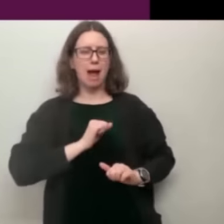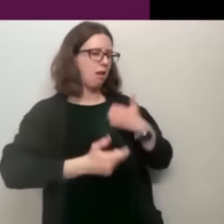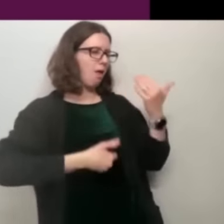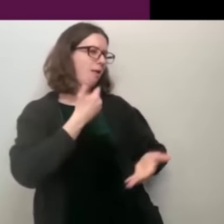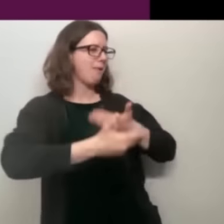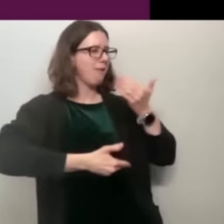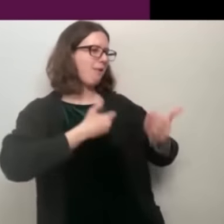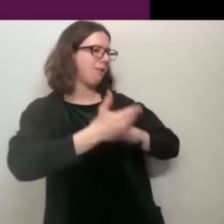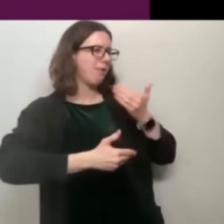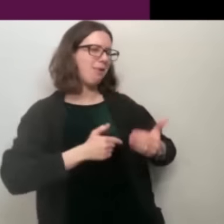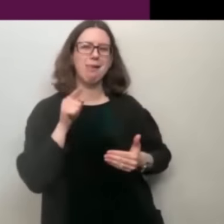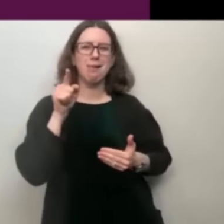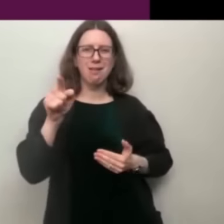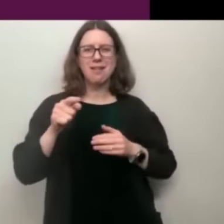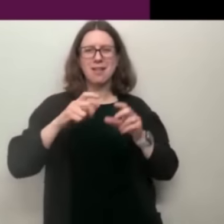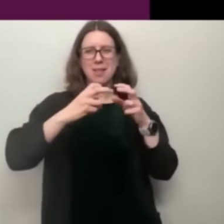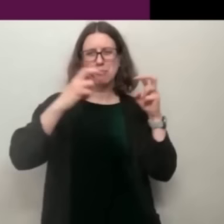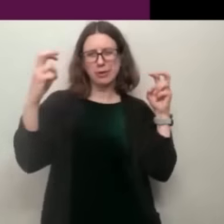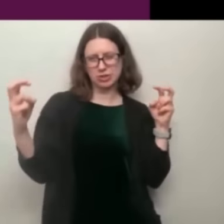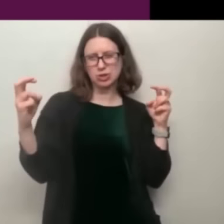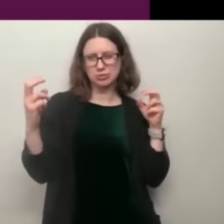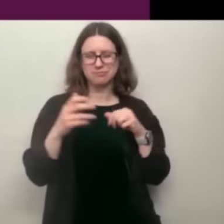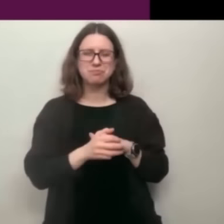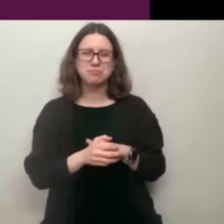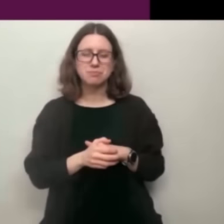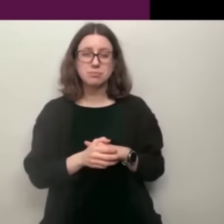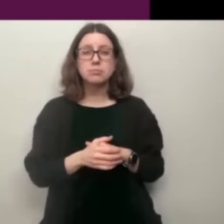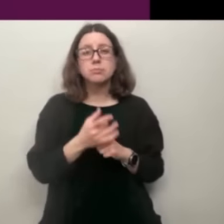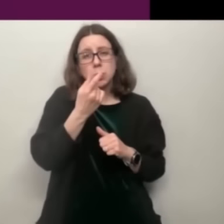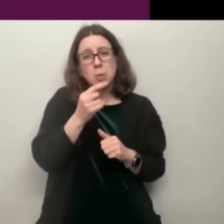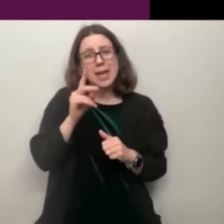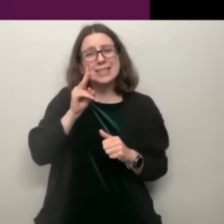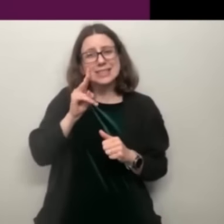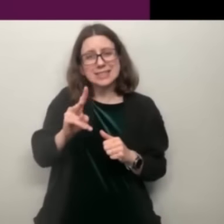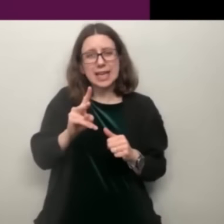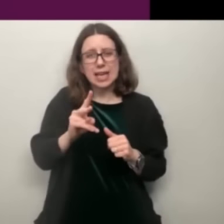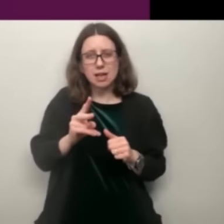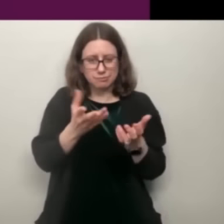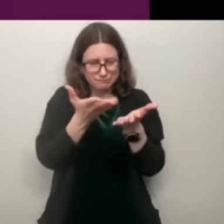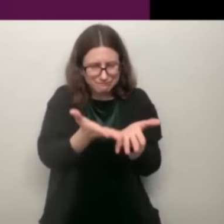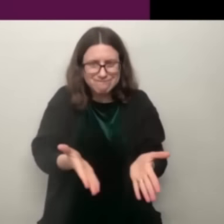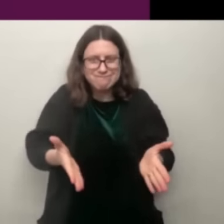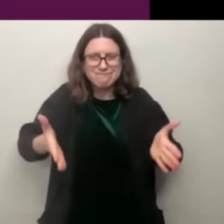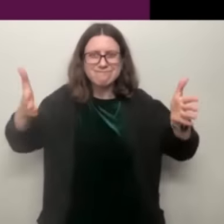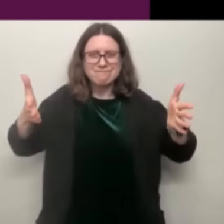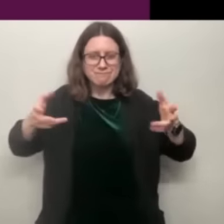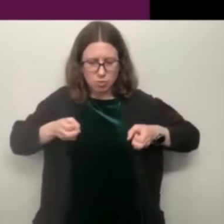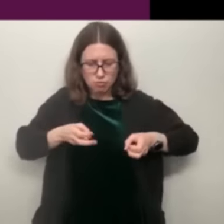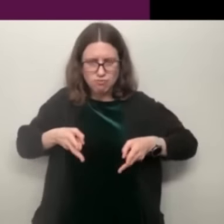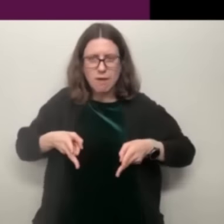Once again, we have the rough picturesque landscape at the margins, but in the center we have industry.